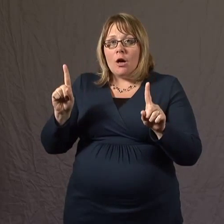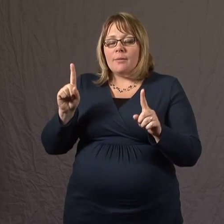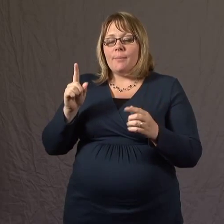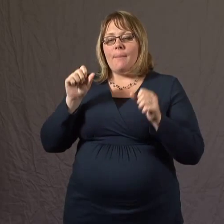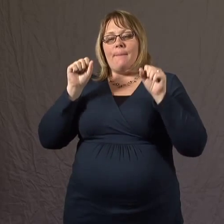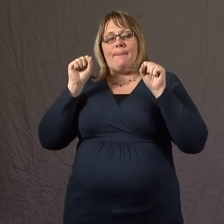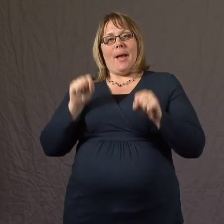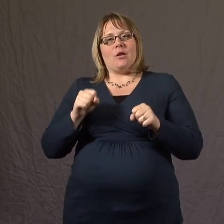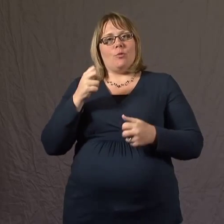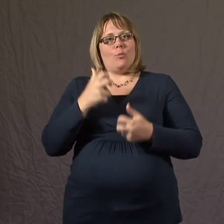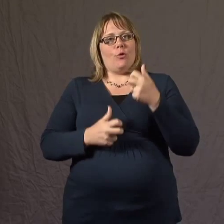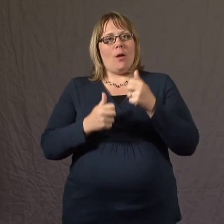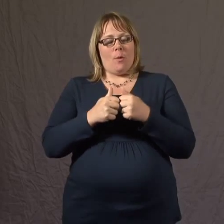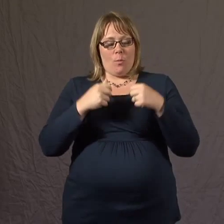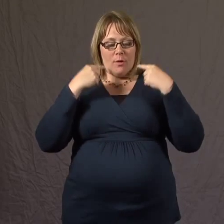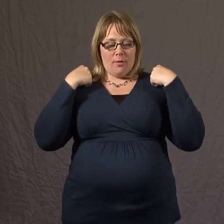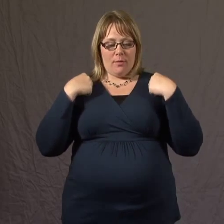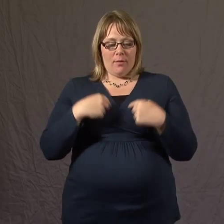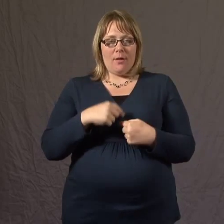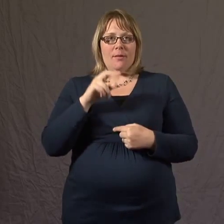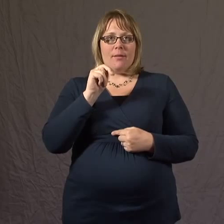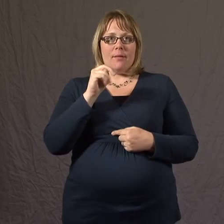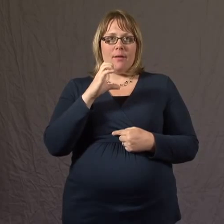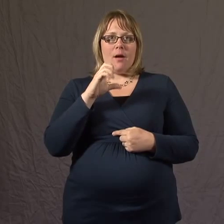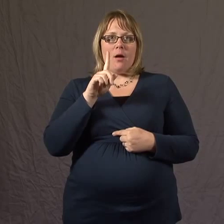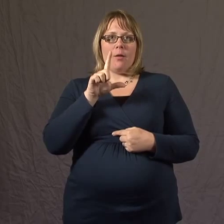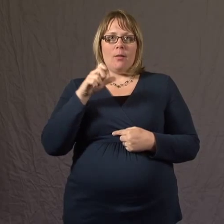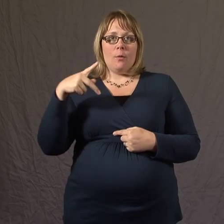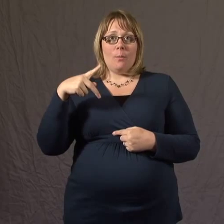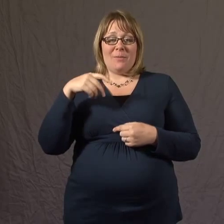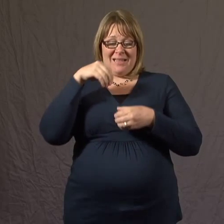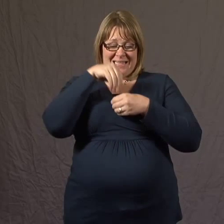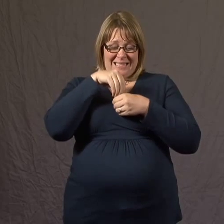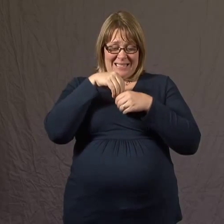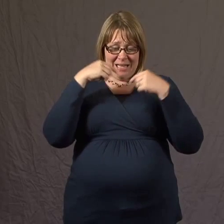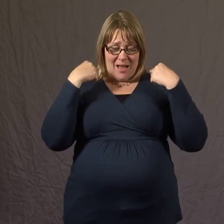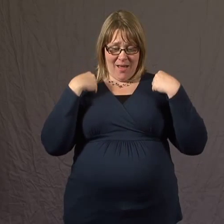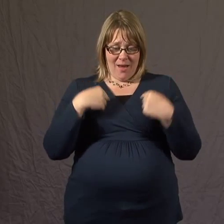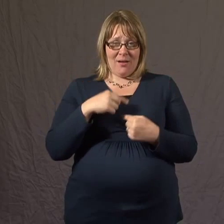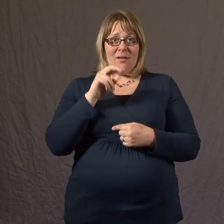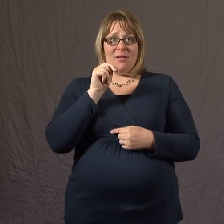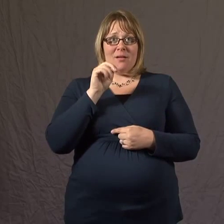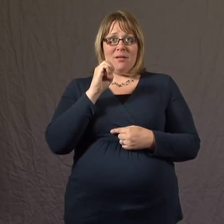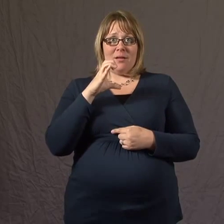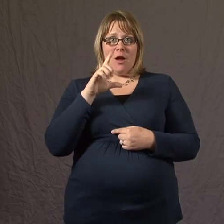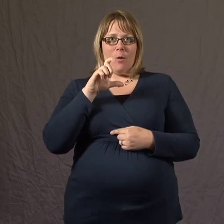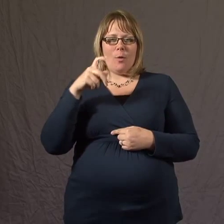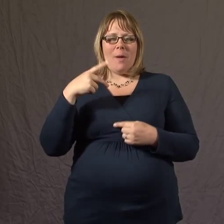T-coil and it is functioning appropriately, the problem may lie in the neckloop. Inside